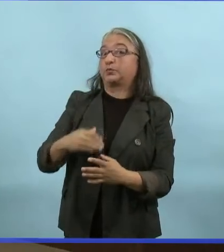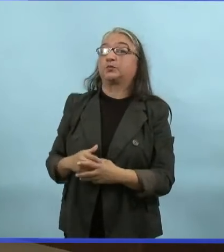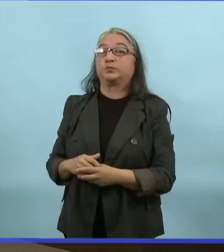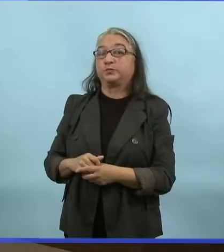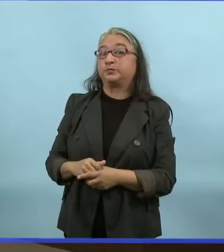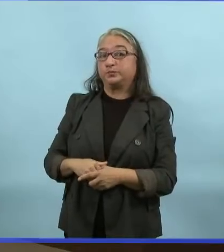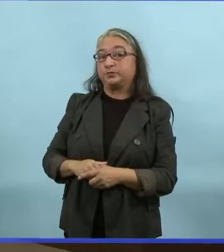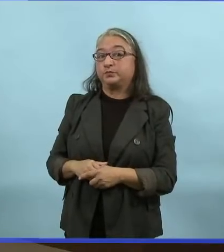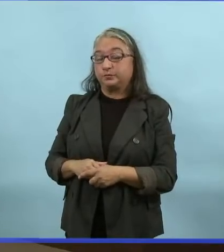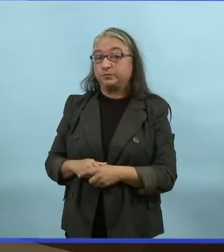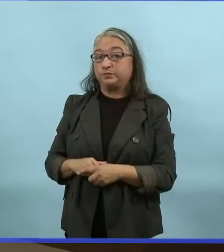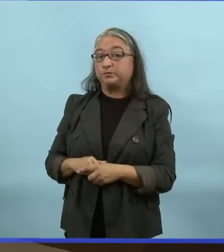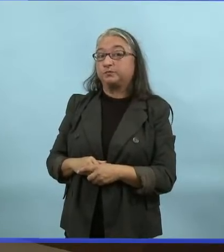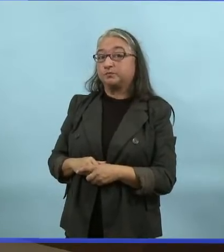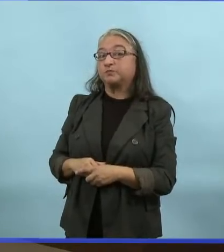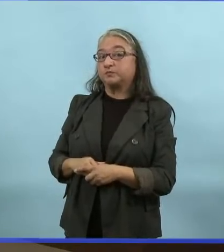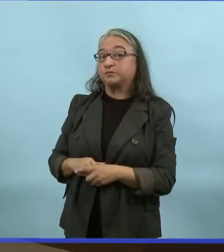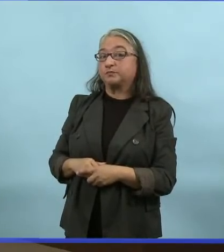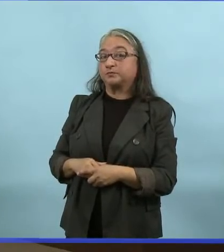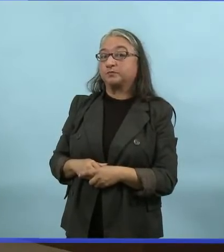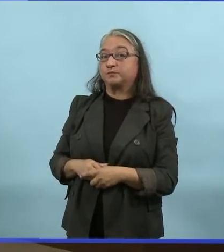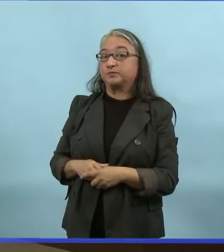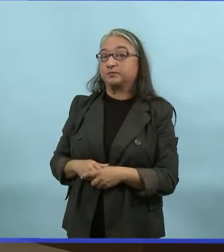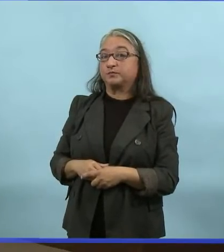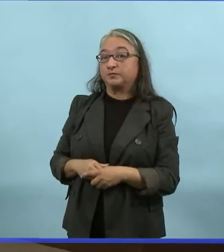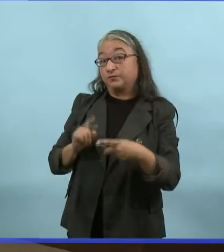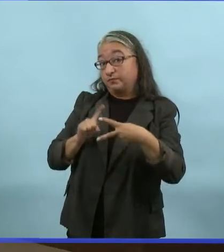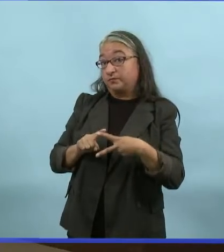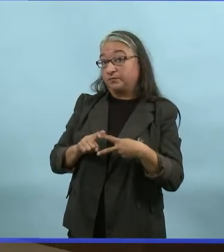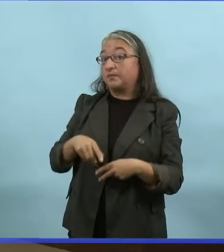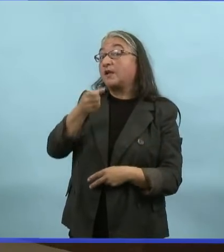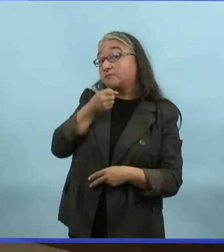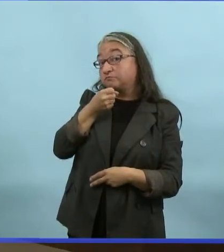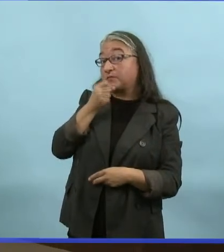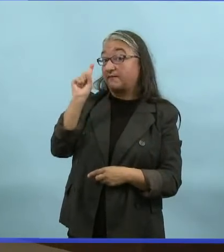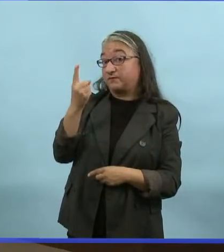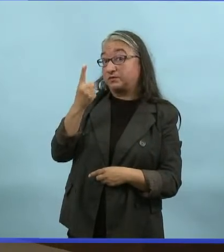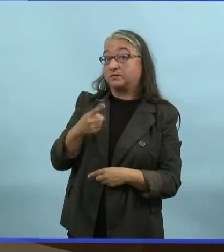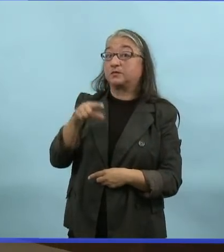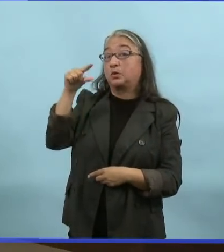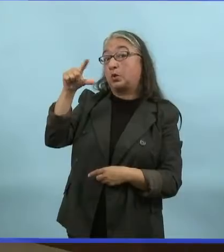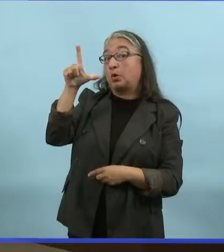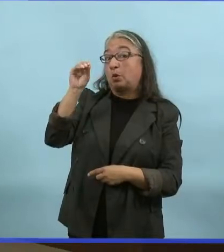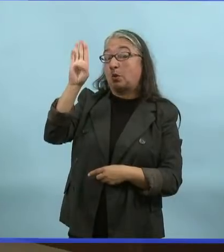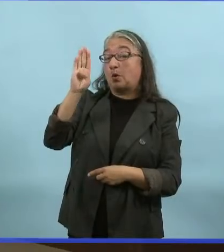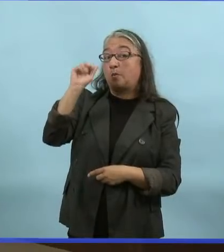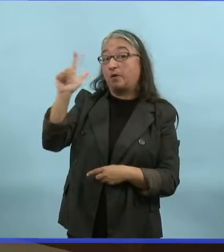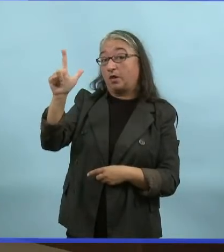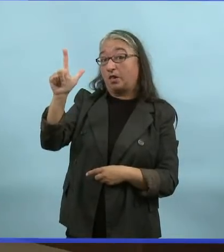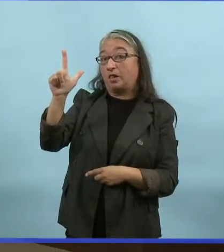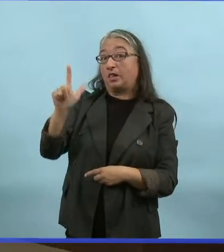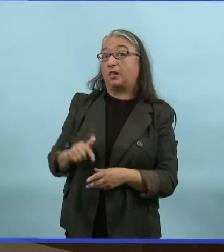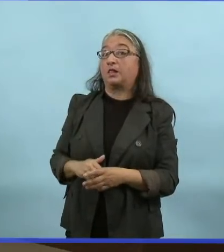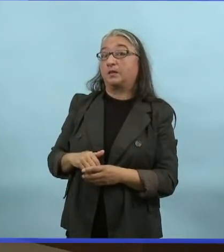follow-up question up first this afternoon from global news marny